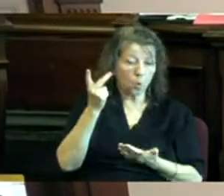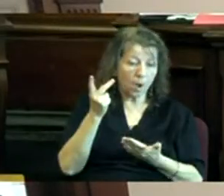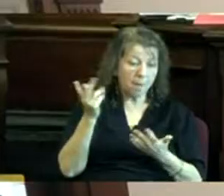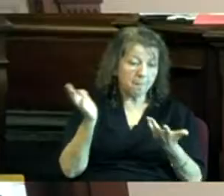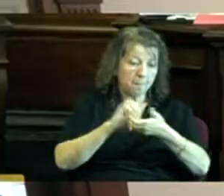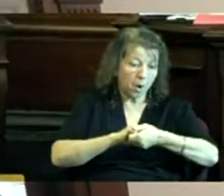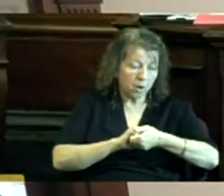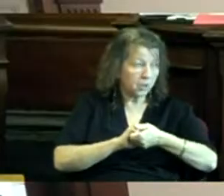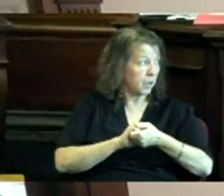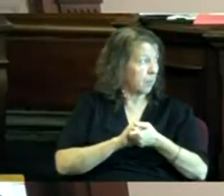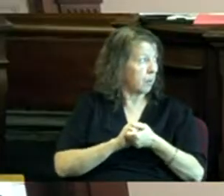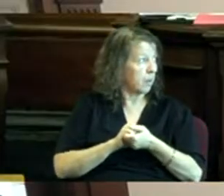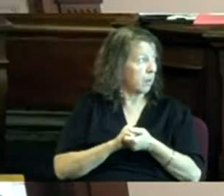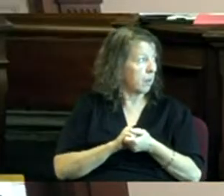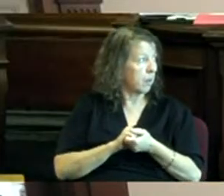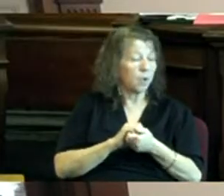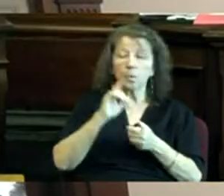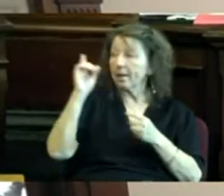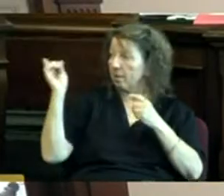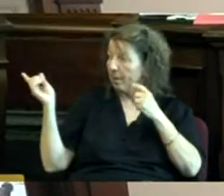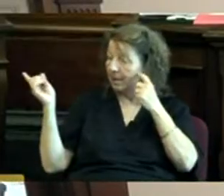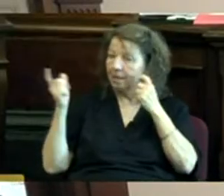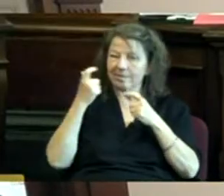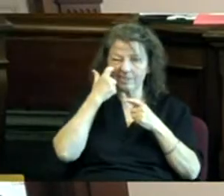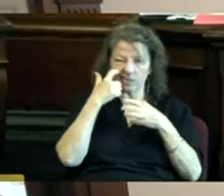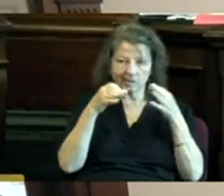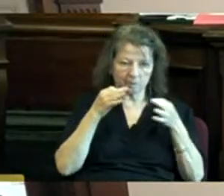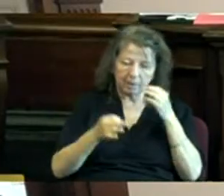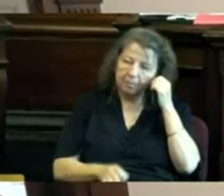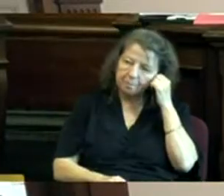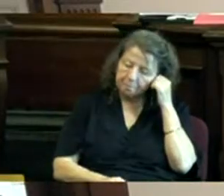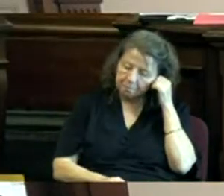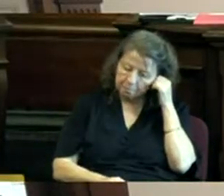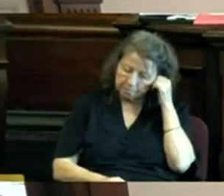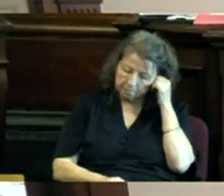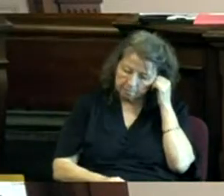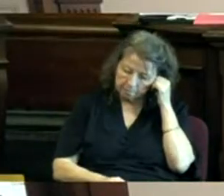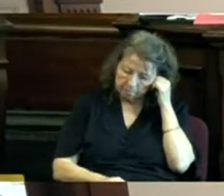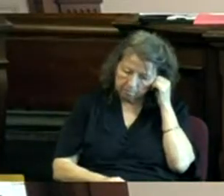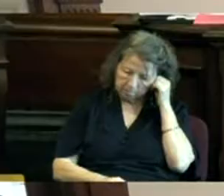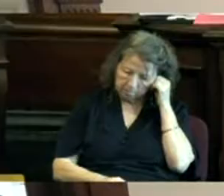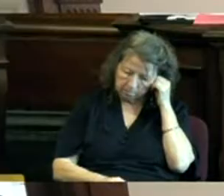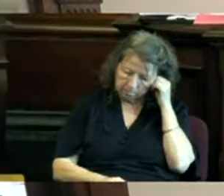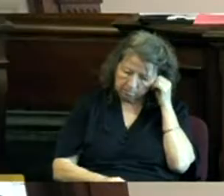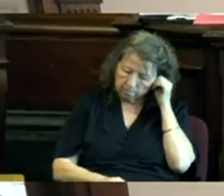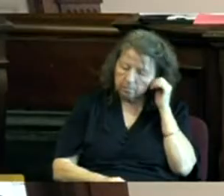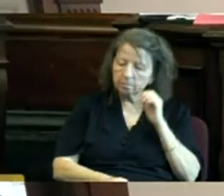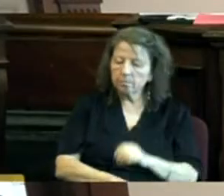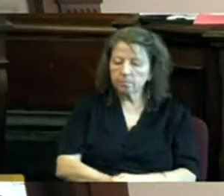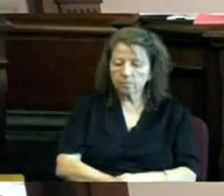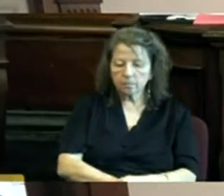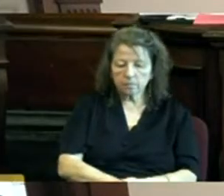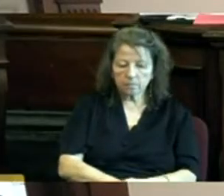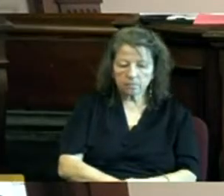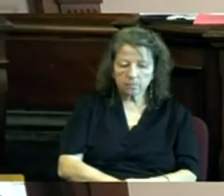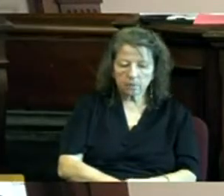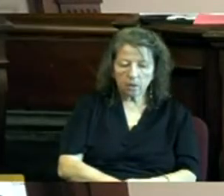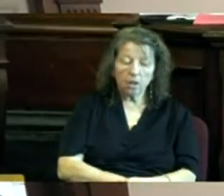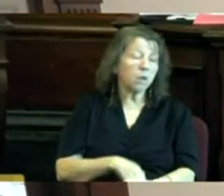and bring that into a summer program and partnership with what Mr. Council Member